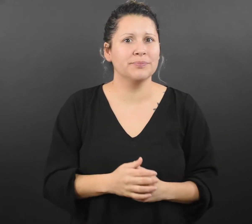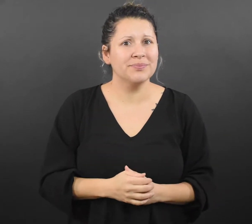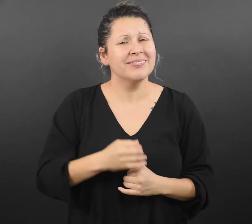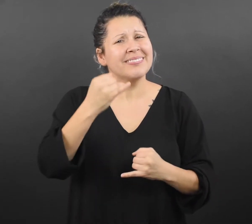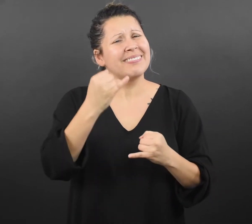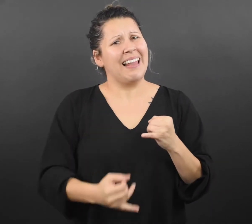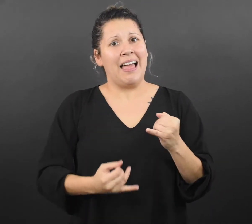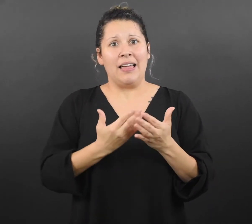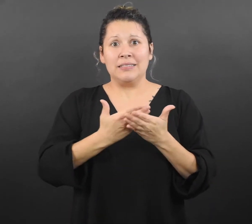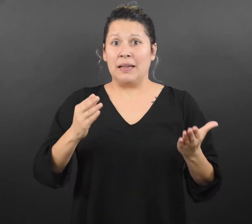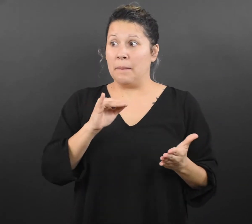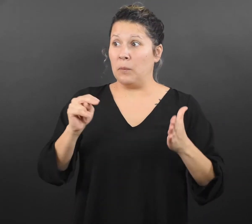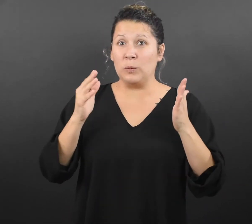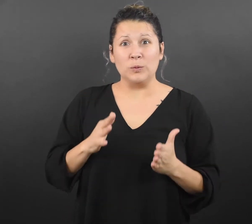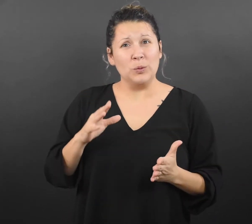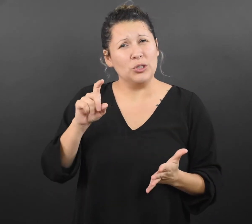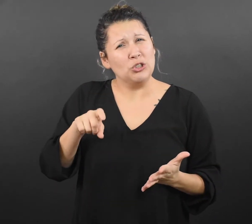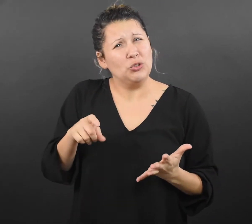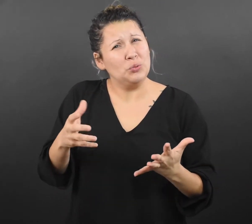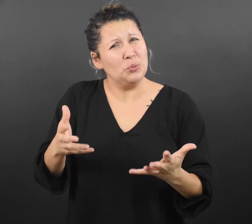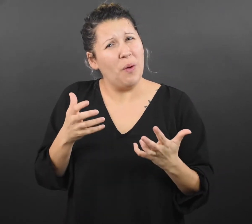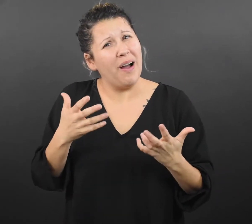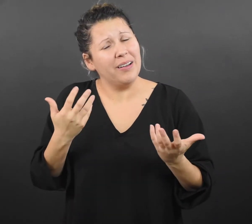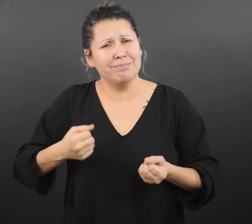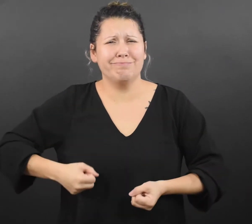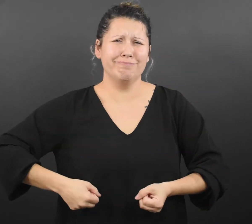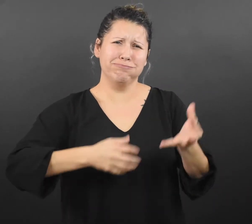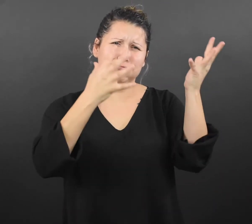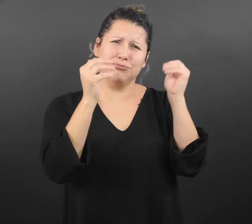the last thing any Minnesotan should want is to be hospitalized with this dire disease.”